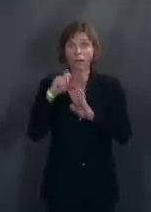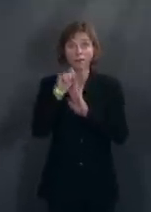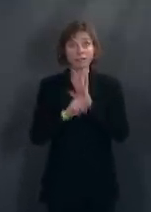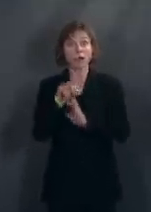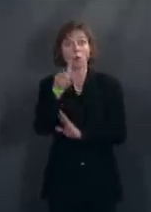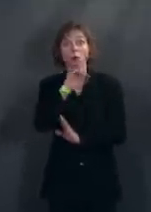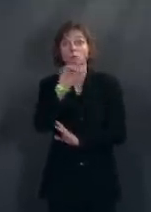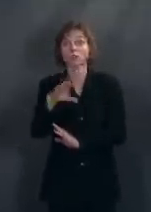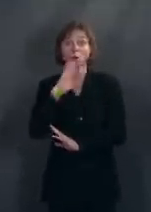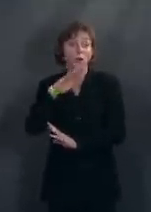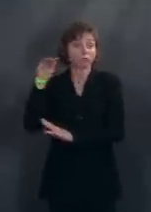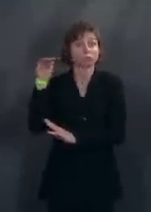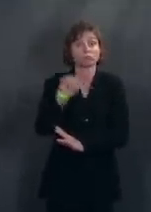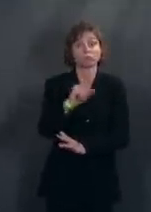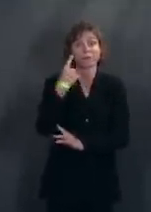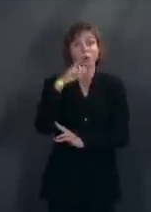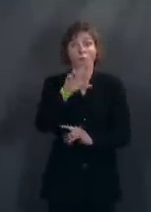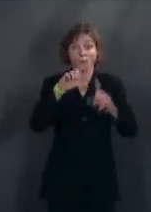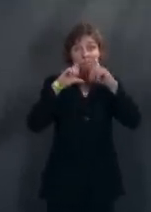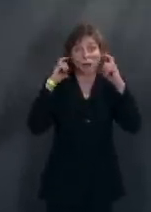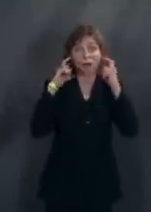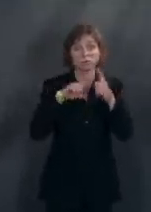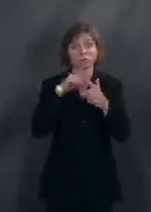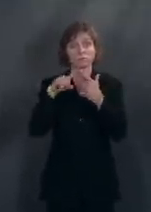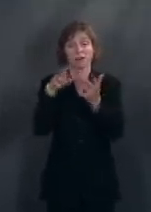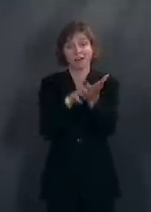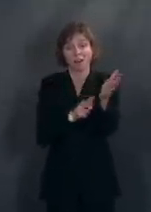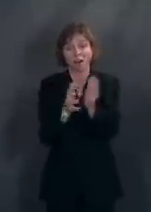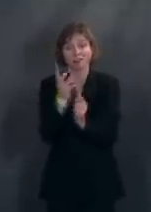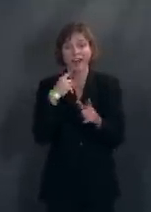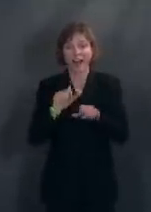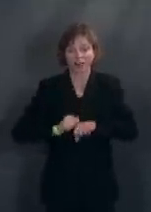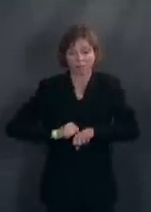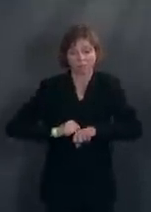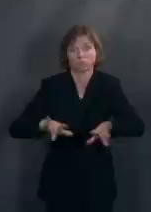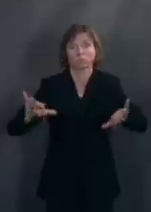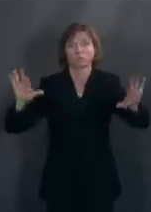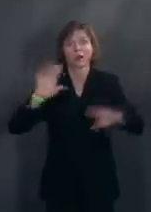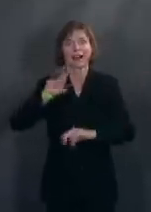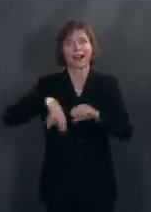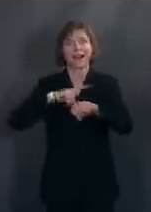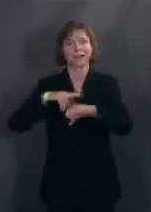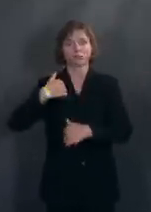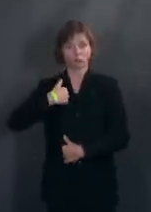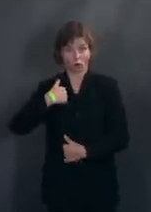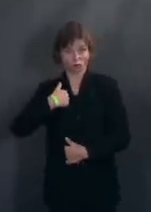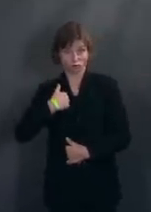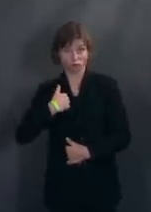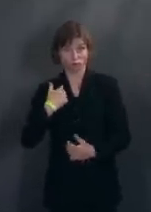for things like masks, gloves and the mobilization of the National Guard, and they can use the additional resources